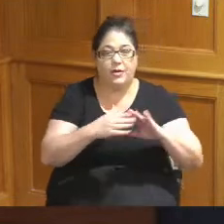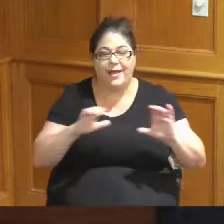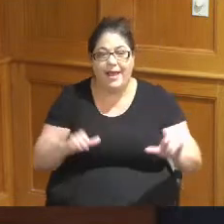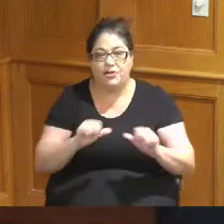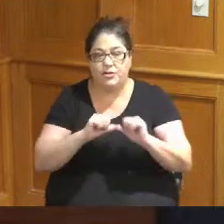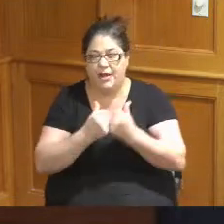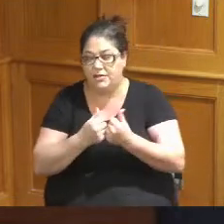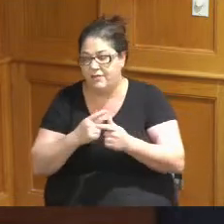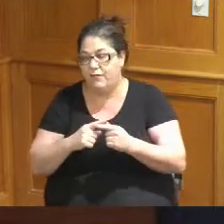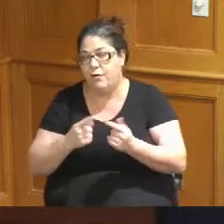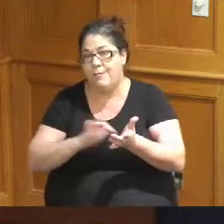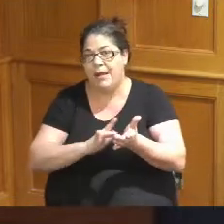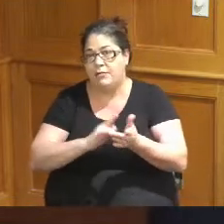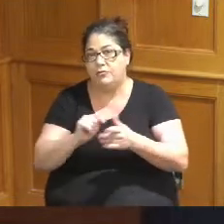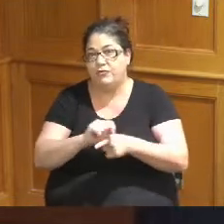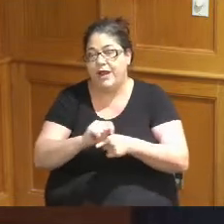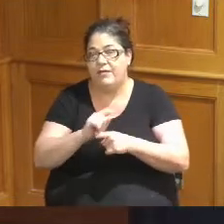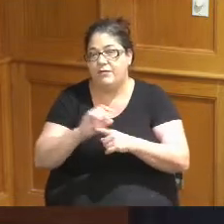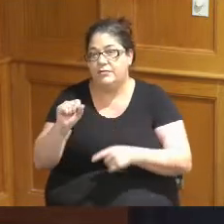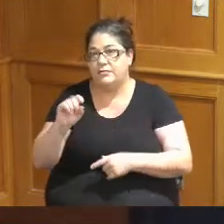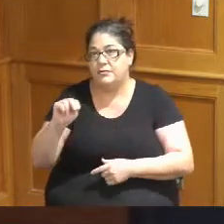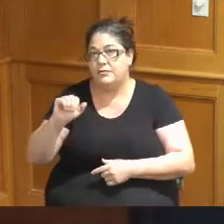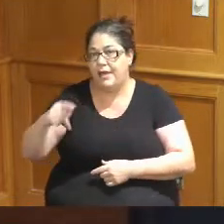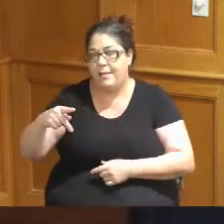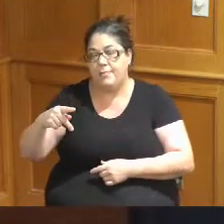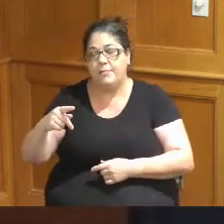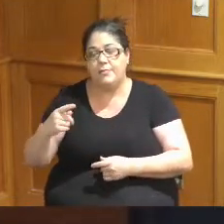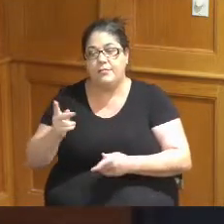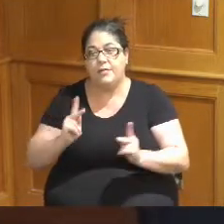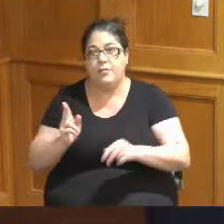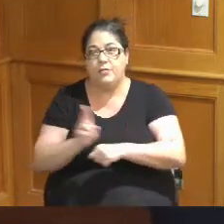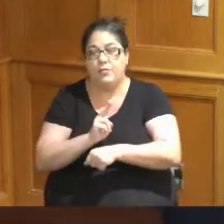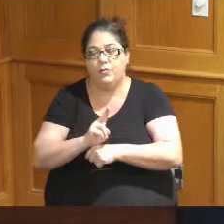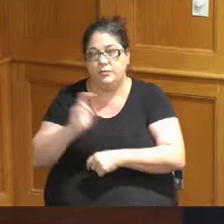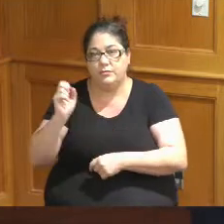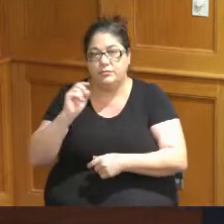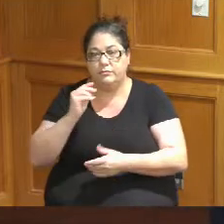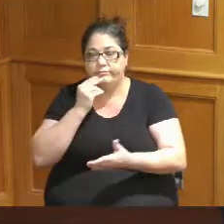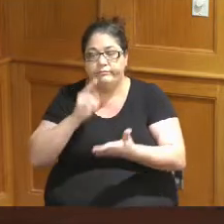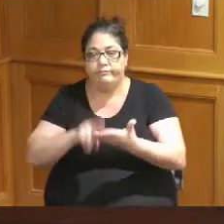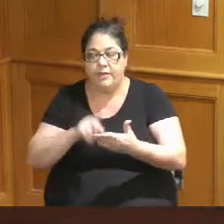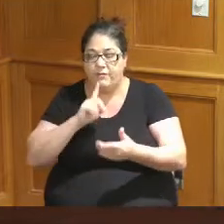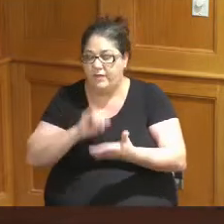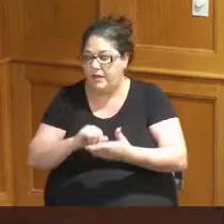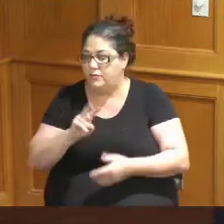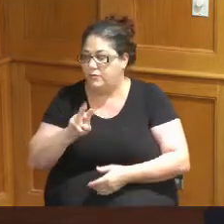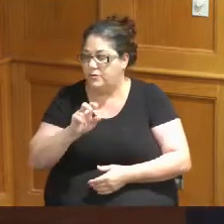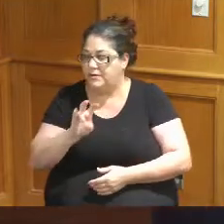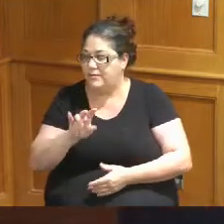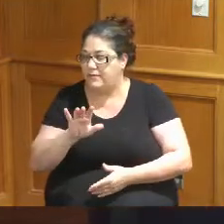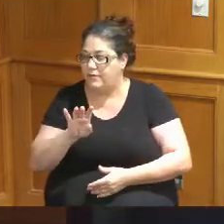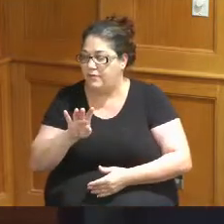is for medical training for SNAP consumers for 142,270 and we have the renewal of an